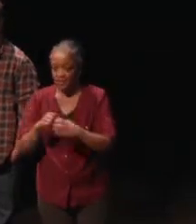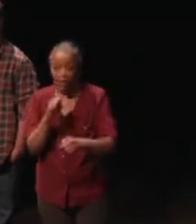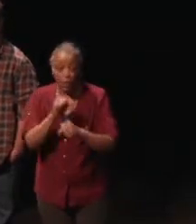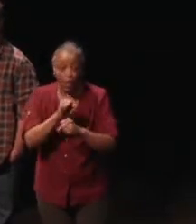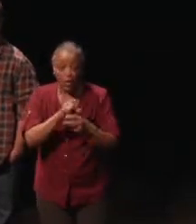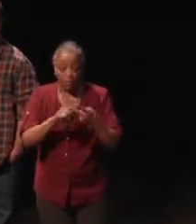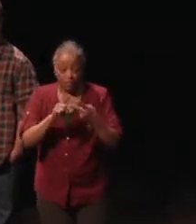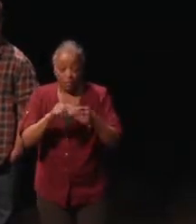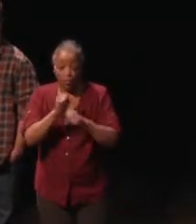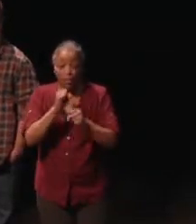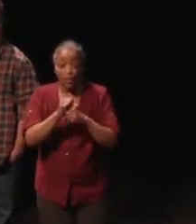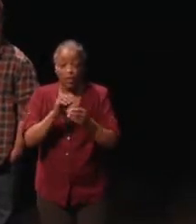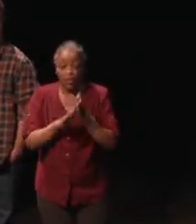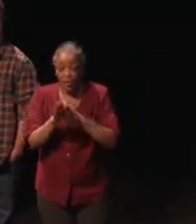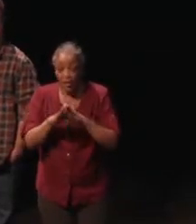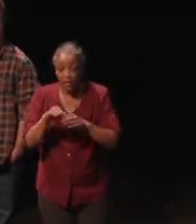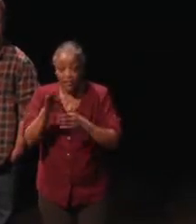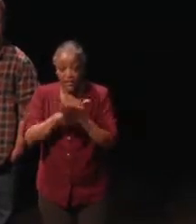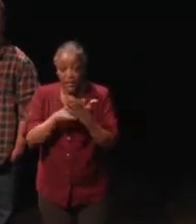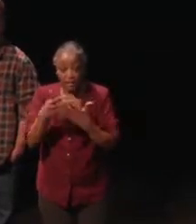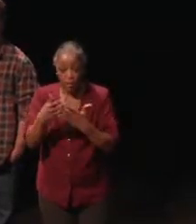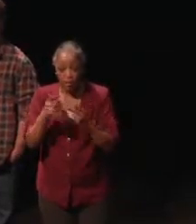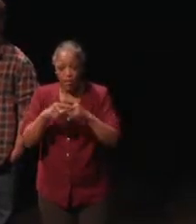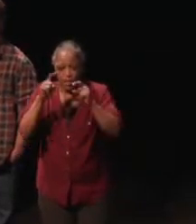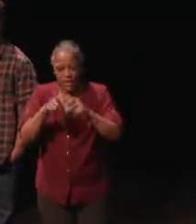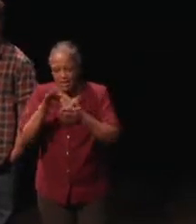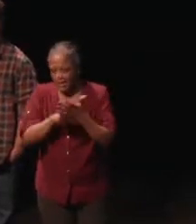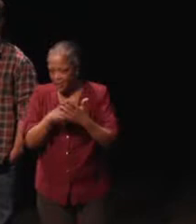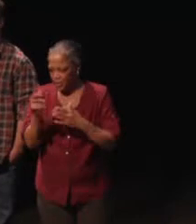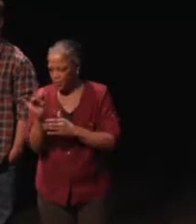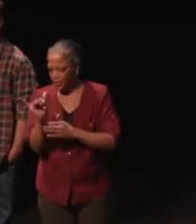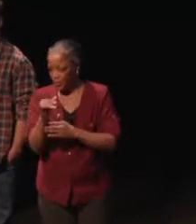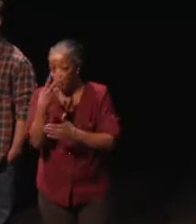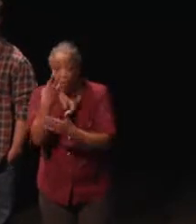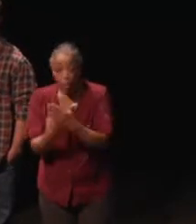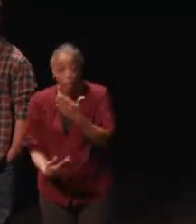And you want to test that and your test schedule as well. Both of these things are absolute.